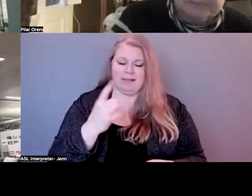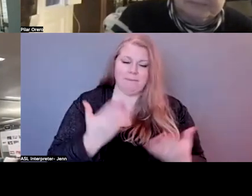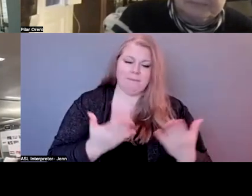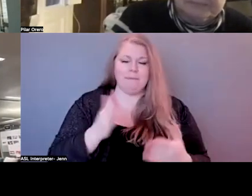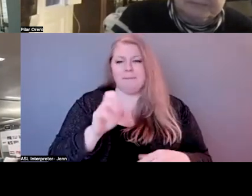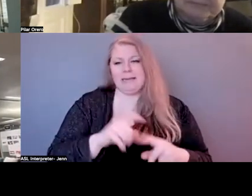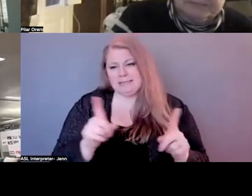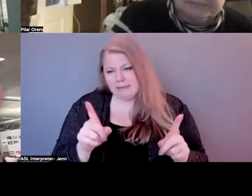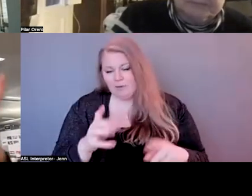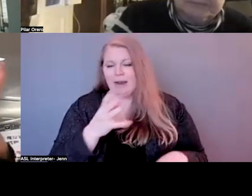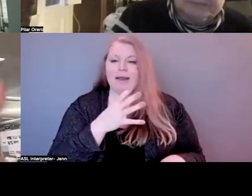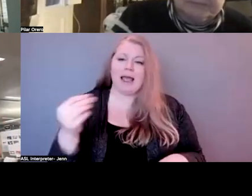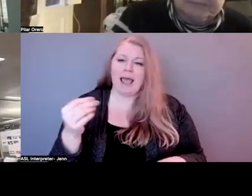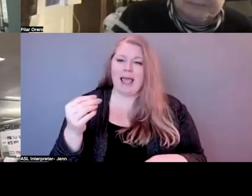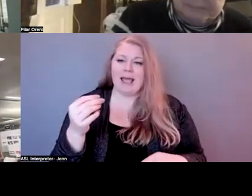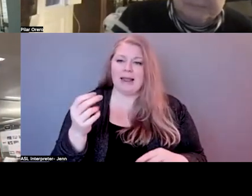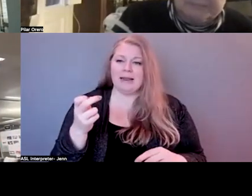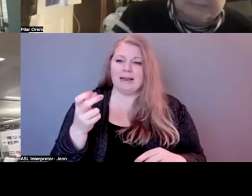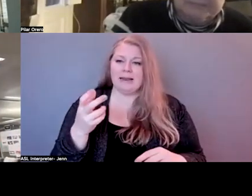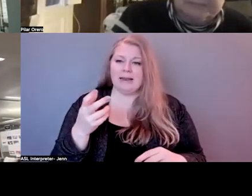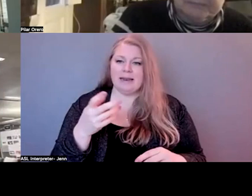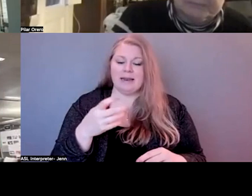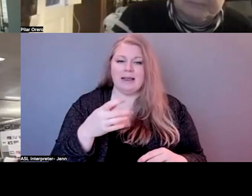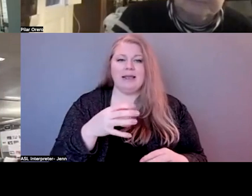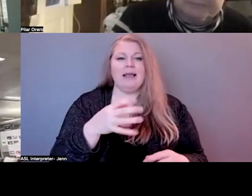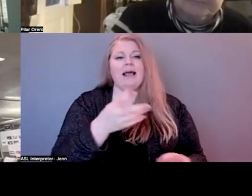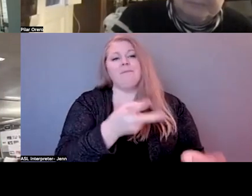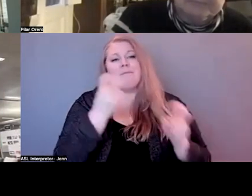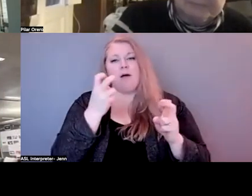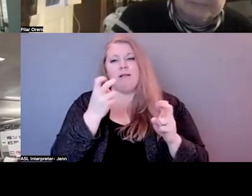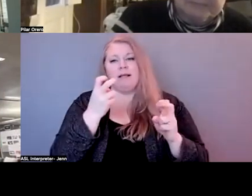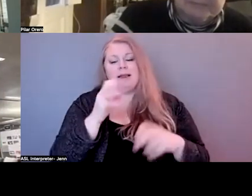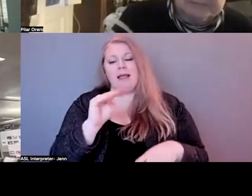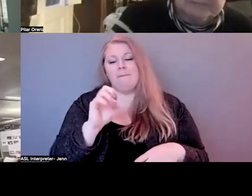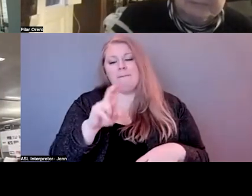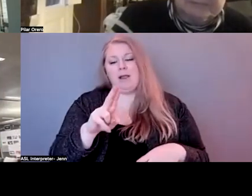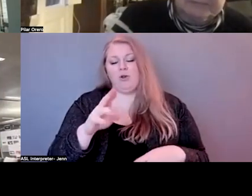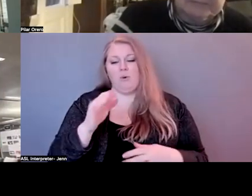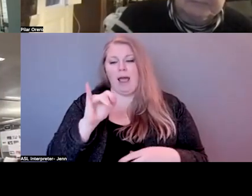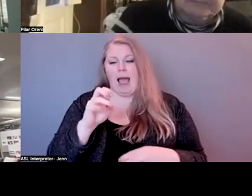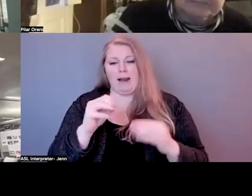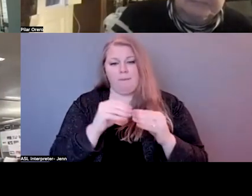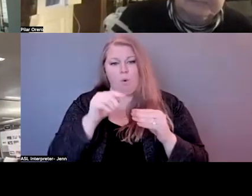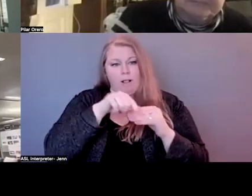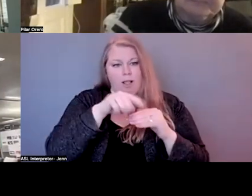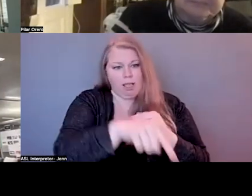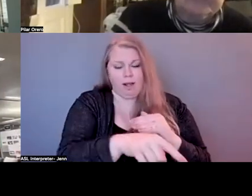almost lifting out of a menu Item 3 layers down, what might be relevant to this user